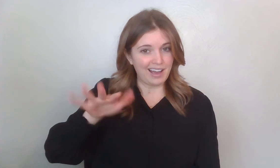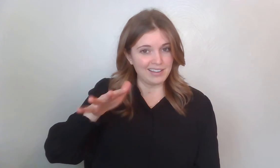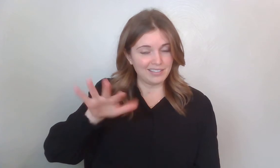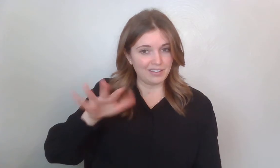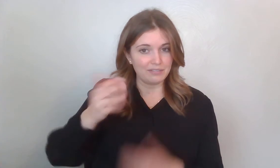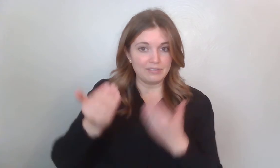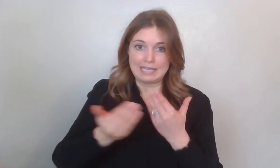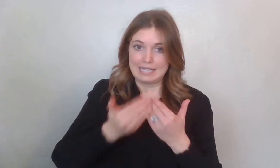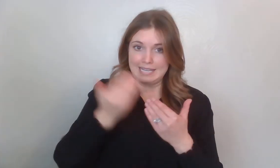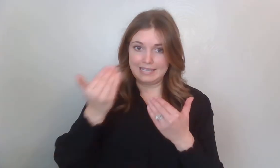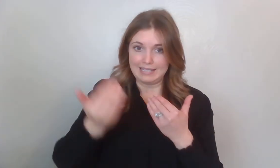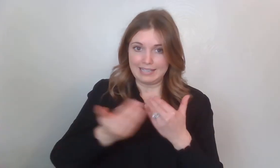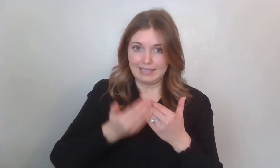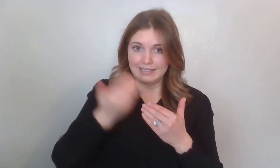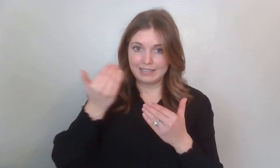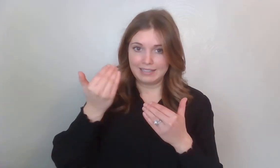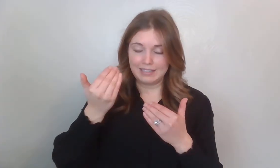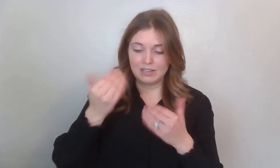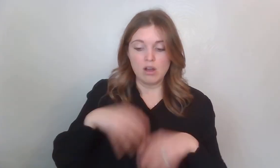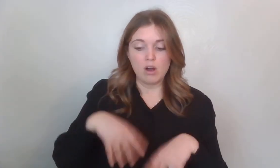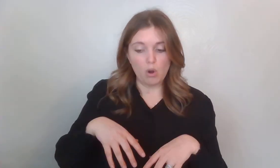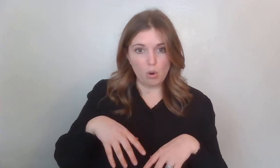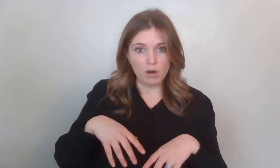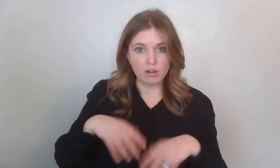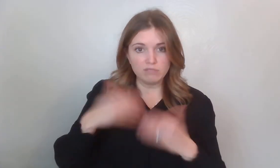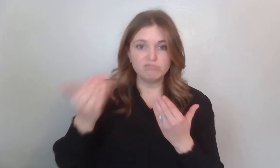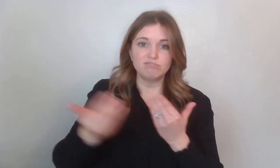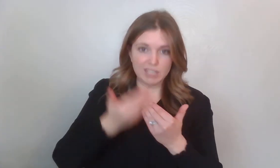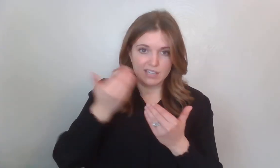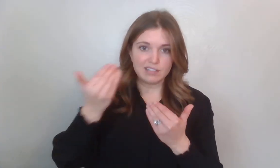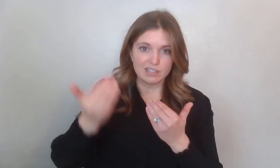KIND OF EASY or EASY